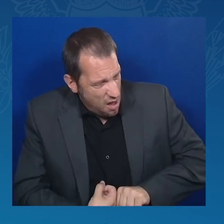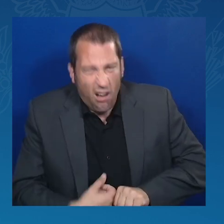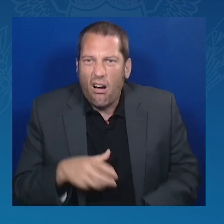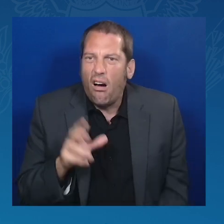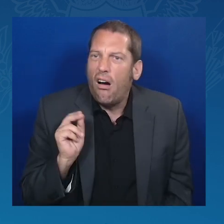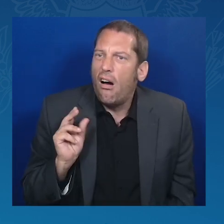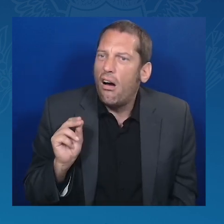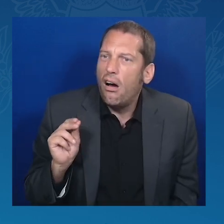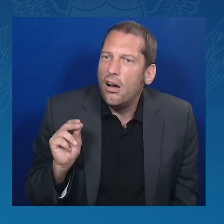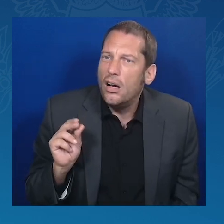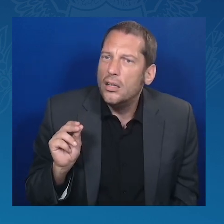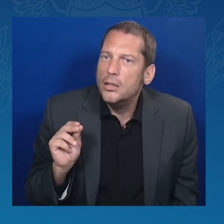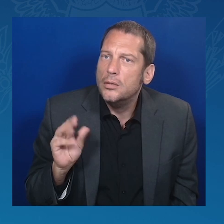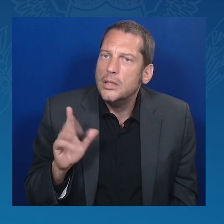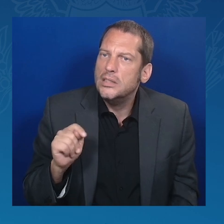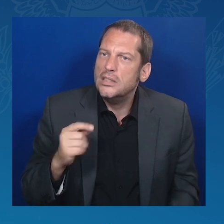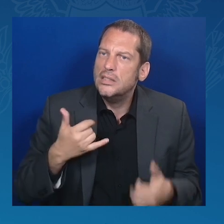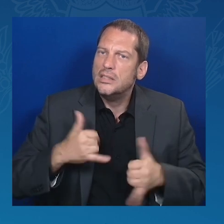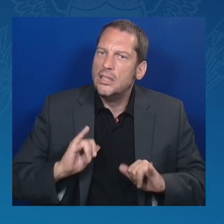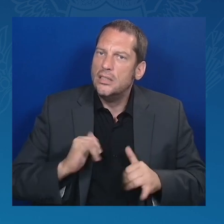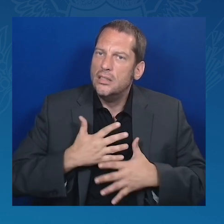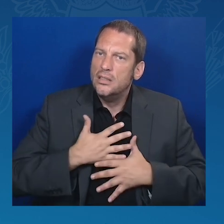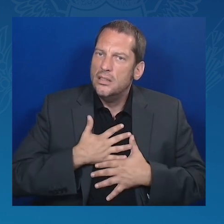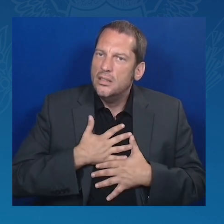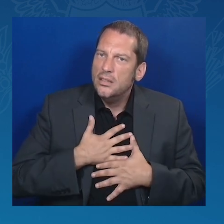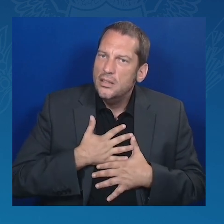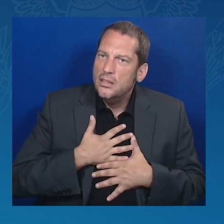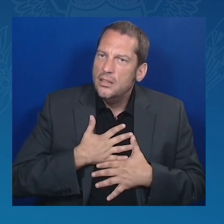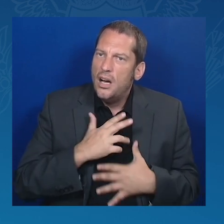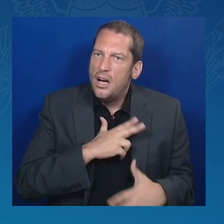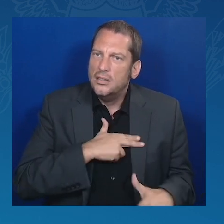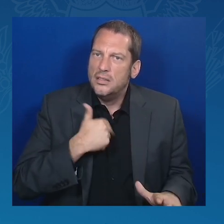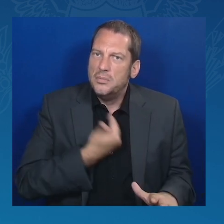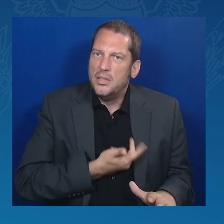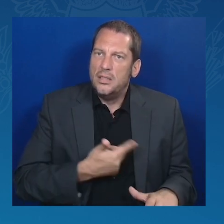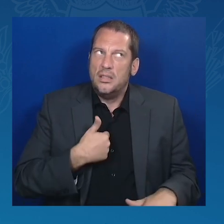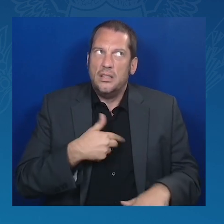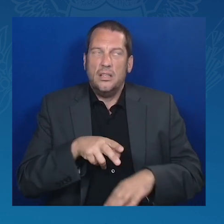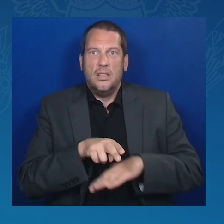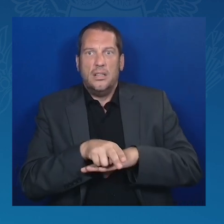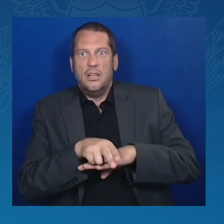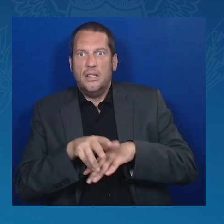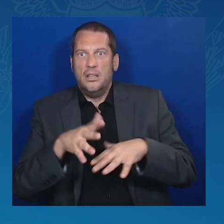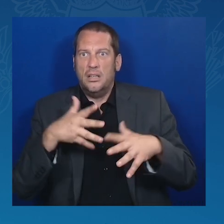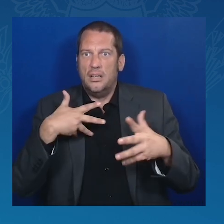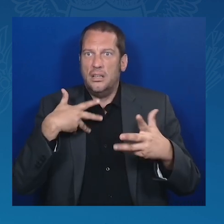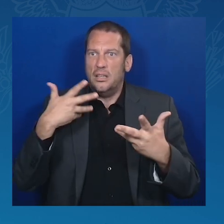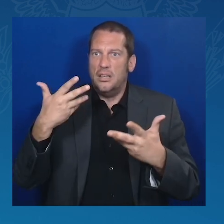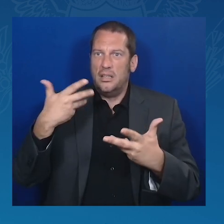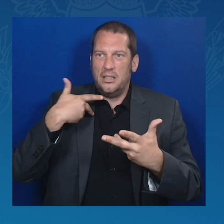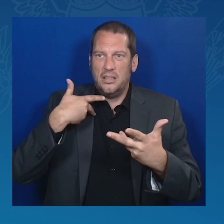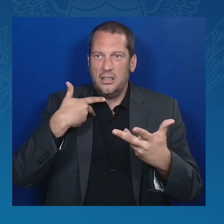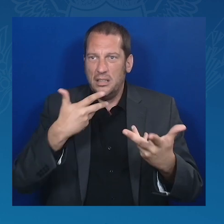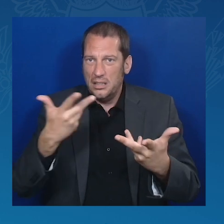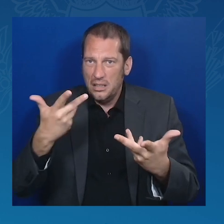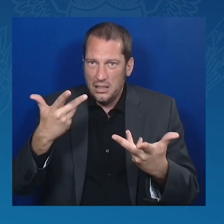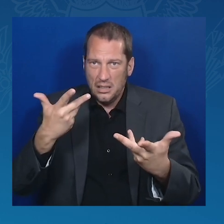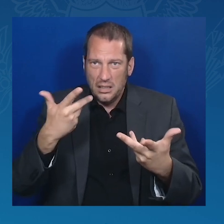That if I'm so inclined to ever go look back at, I don't choose to yet. But there was so much hope for it. Like, we didn't really feel like anything was going to go wrong,